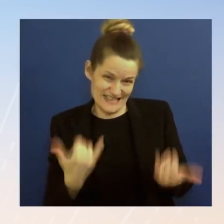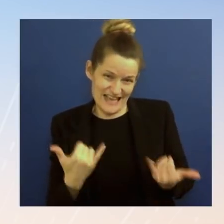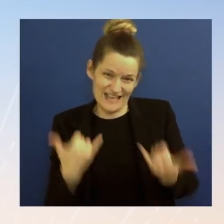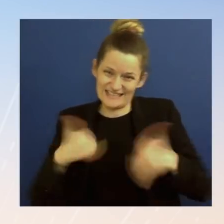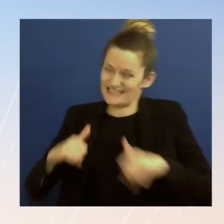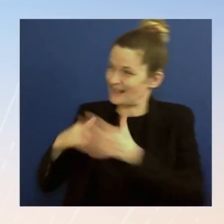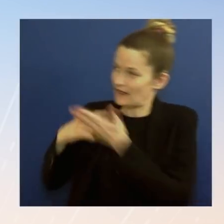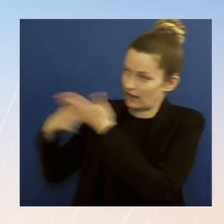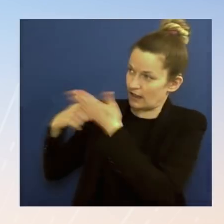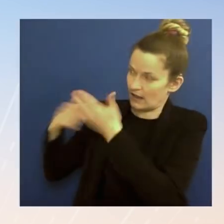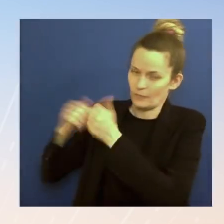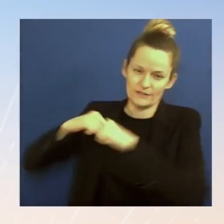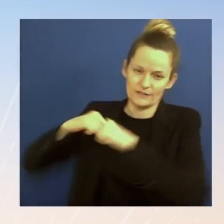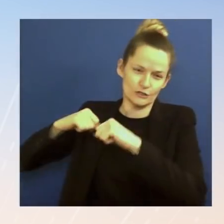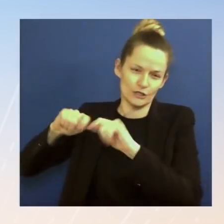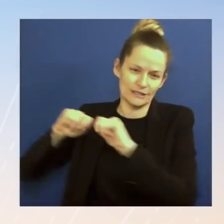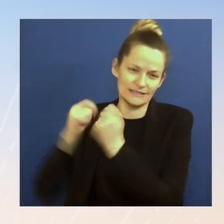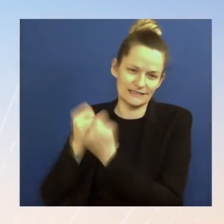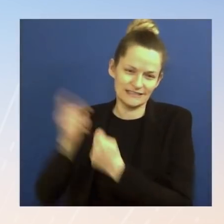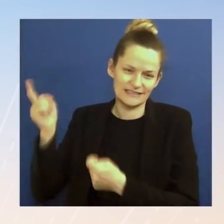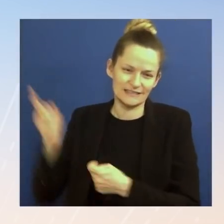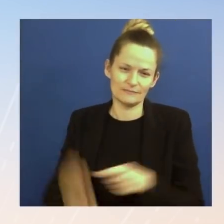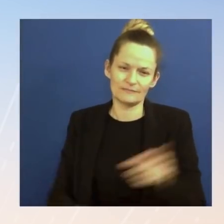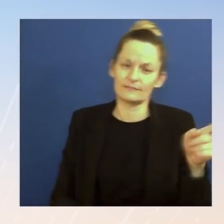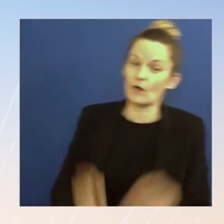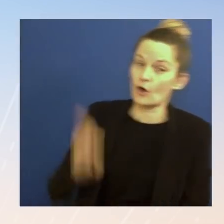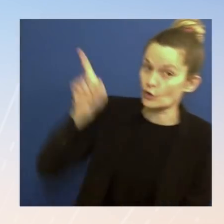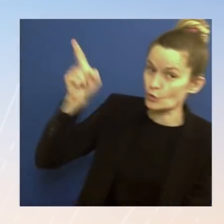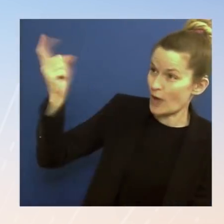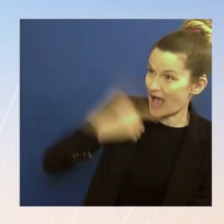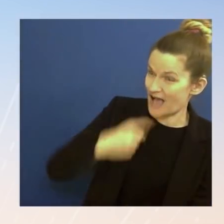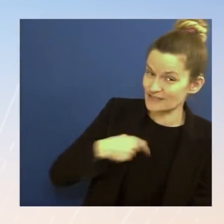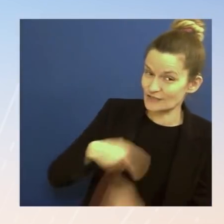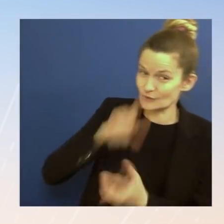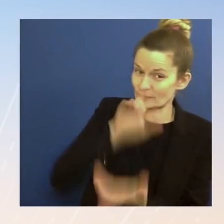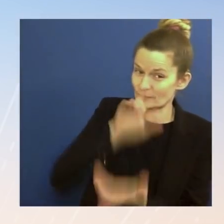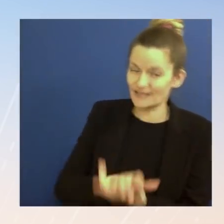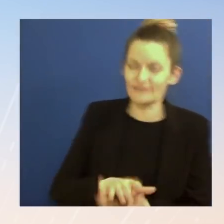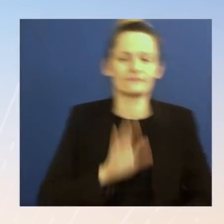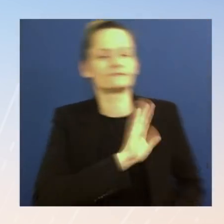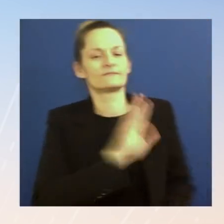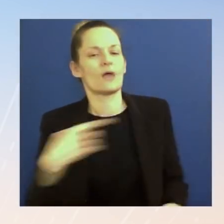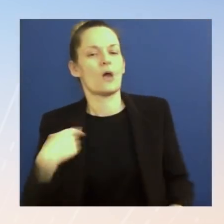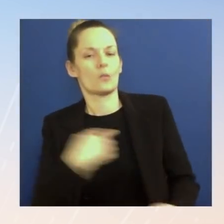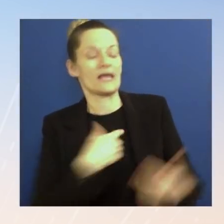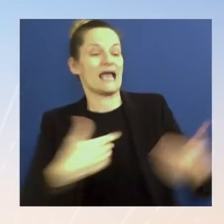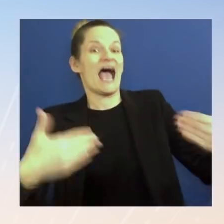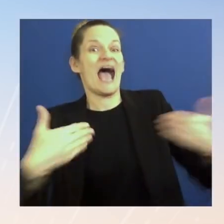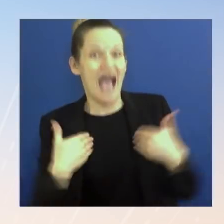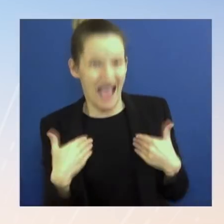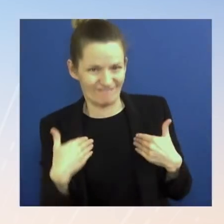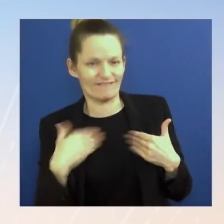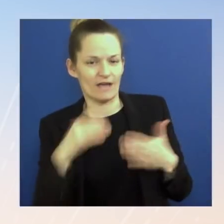is that there are severe consequences that you haven't used yet but that are not on the "no" list? Ms. Psaki: Correct.